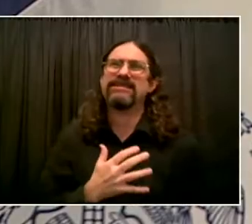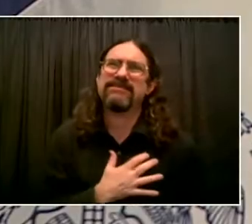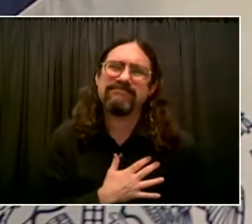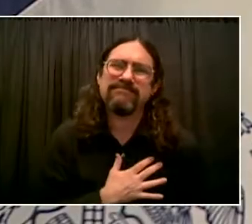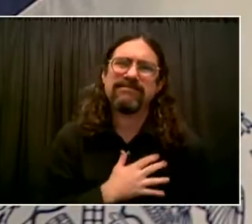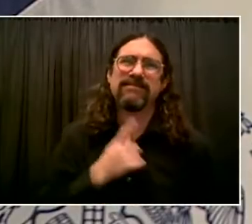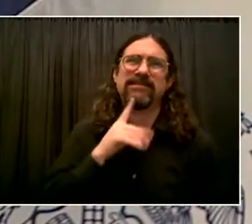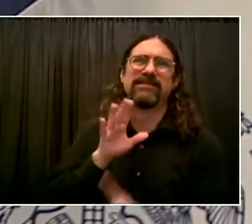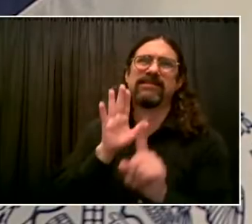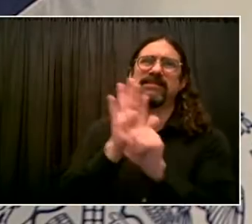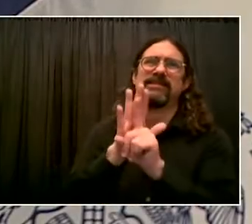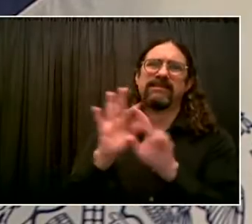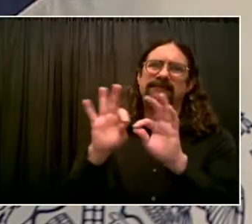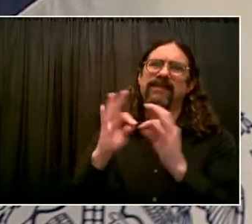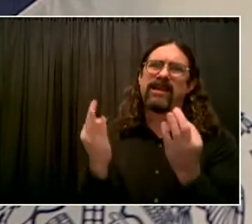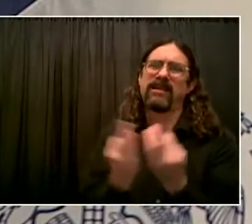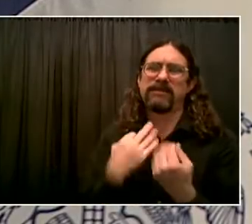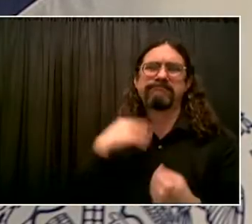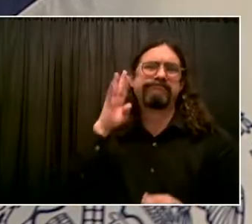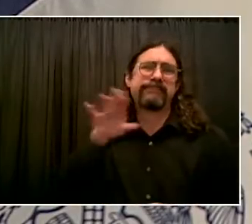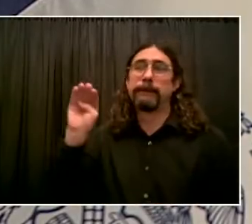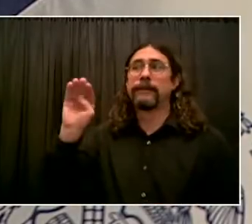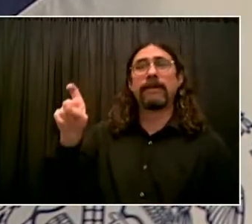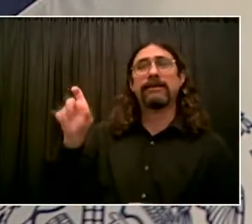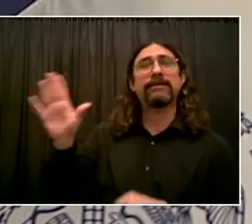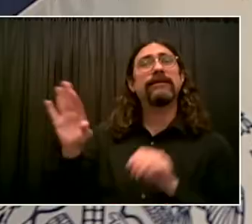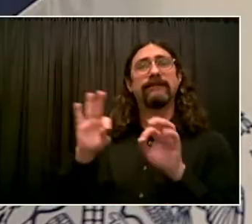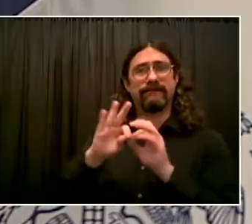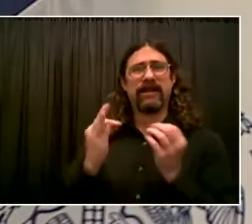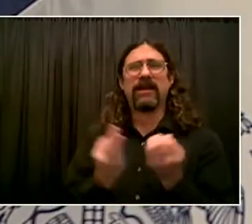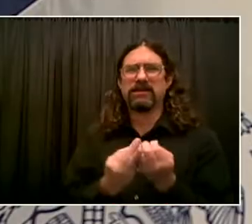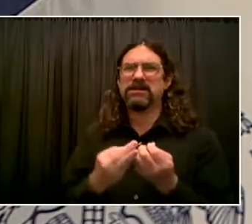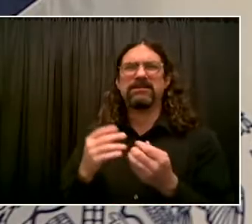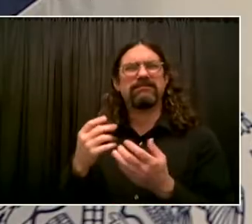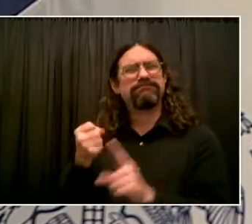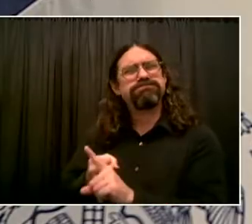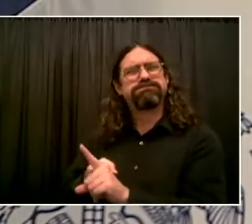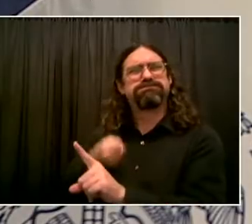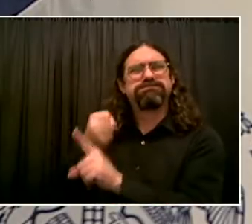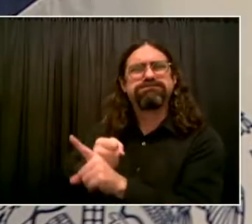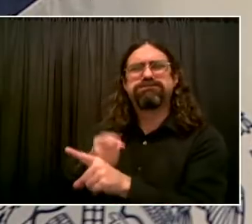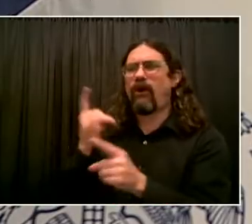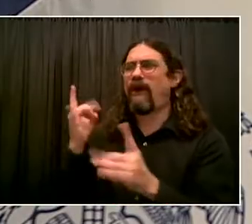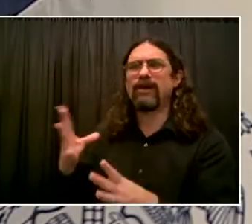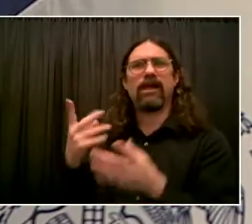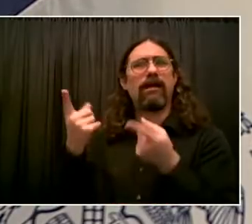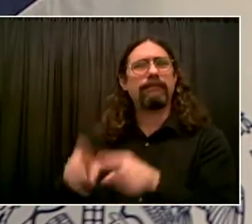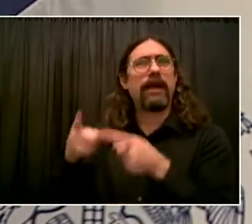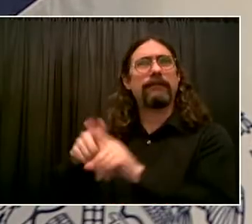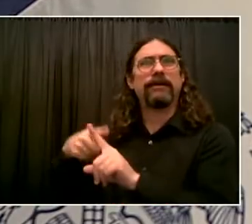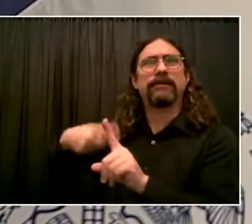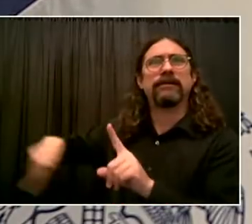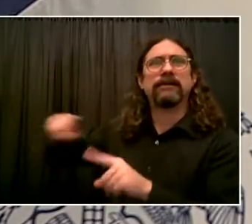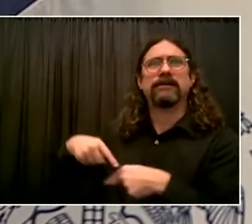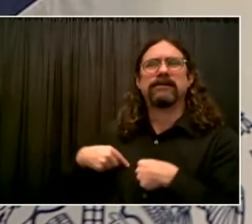OVER AND OVER AGAIN. THIS IS A HORRIBLE INJUSTICE TO